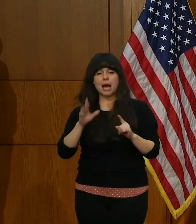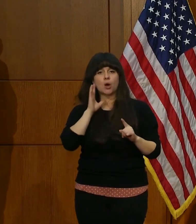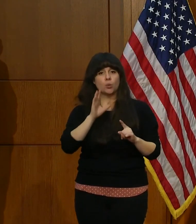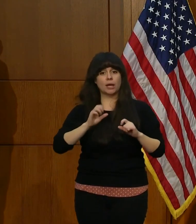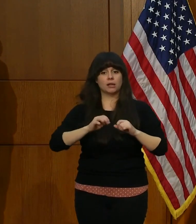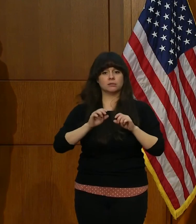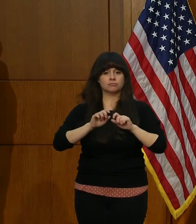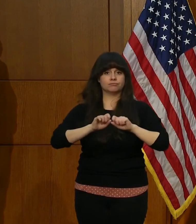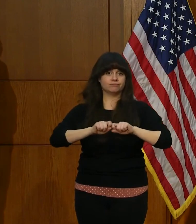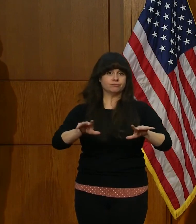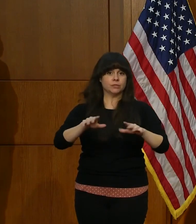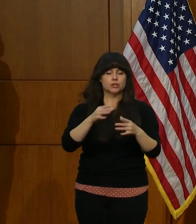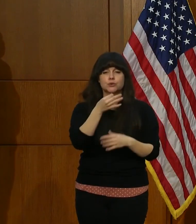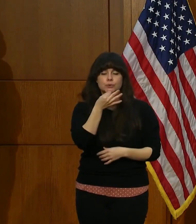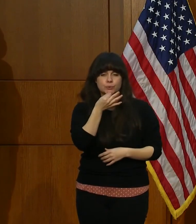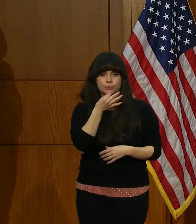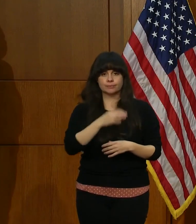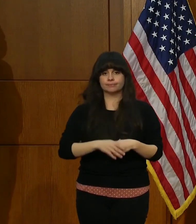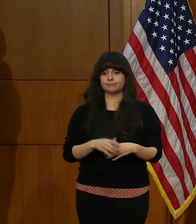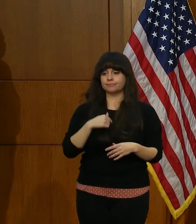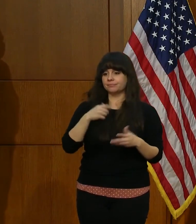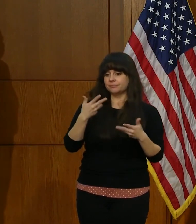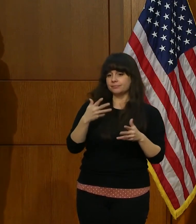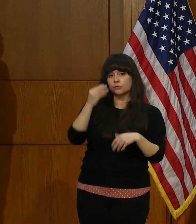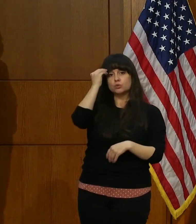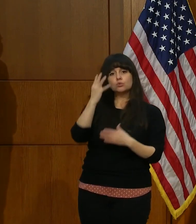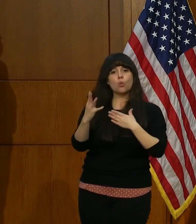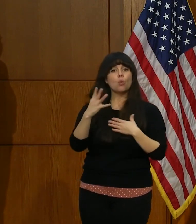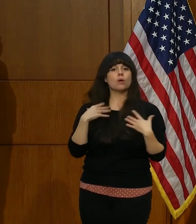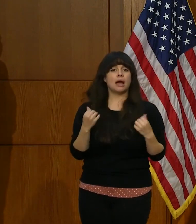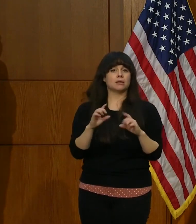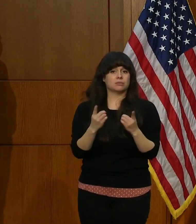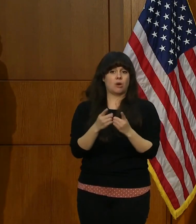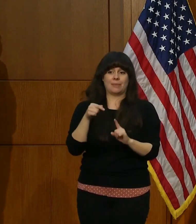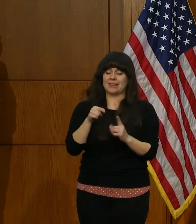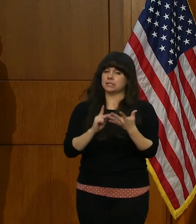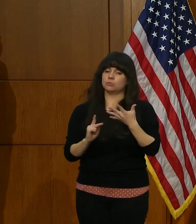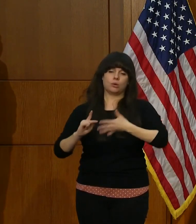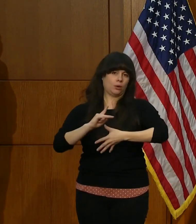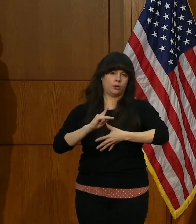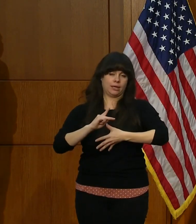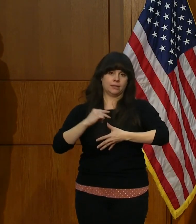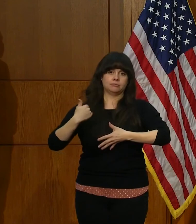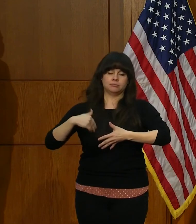NOT READY TODAY, BUT I EXPECT IT TO BE READY SOON. AND I'VE